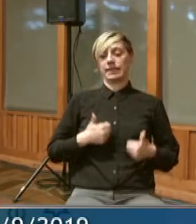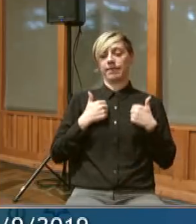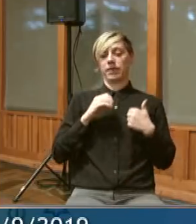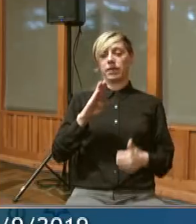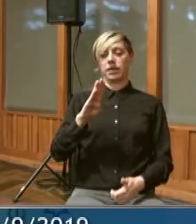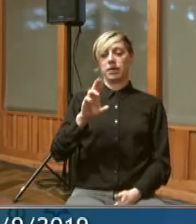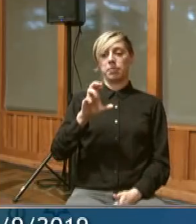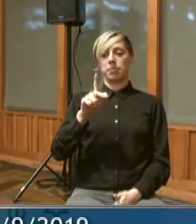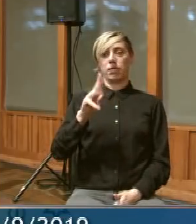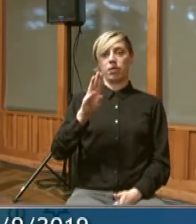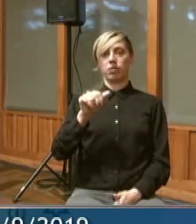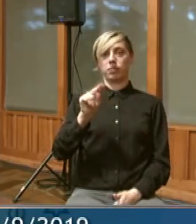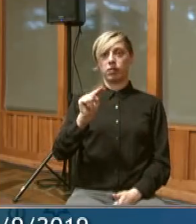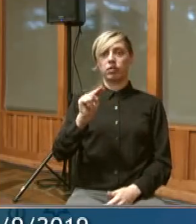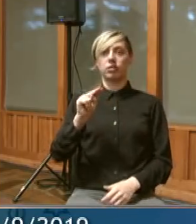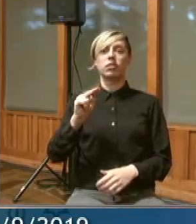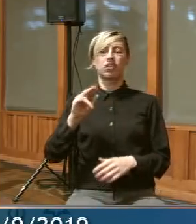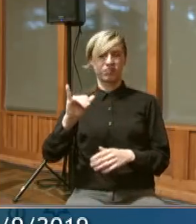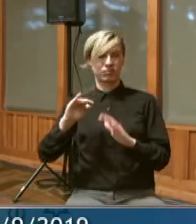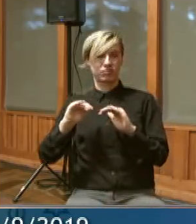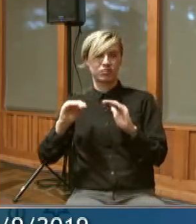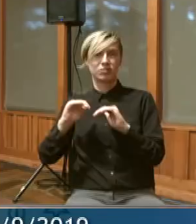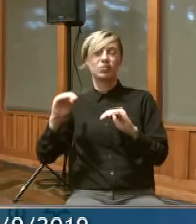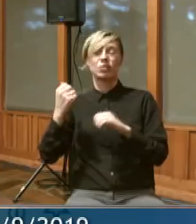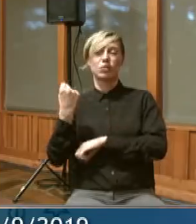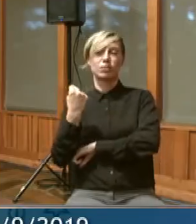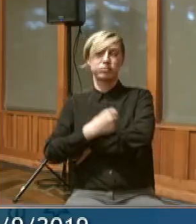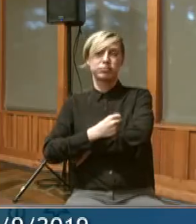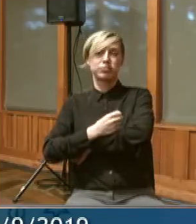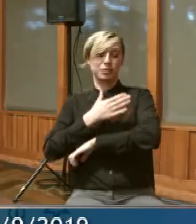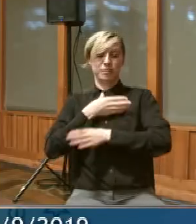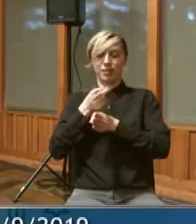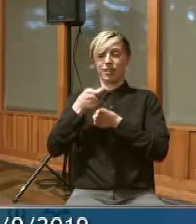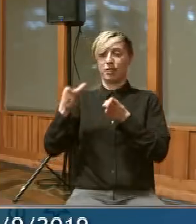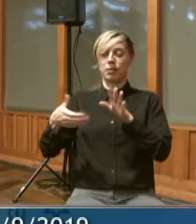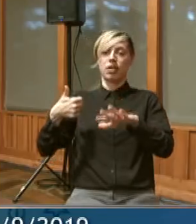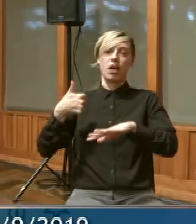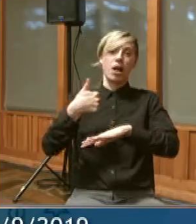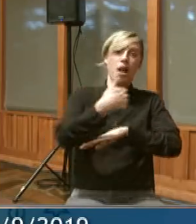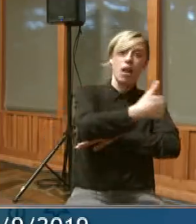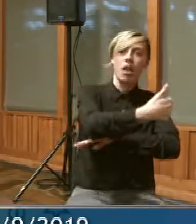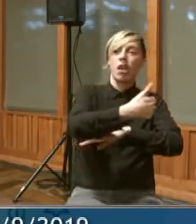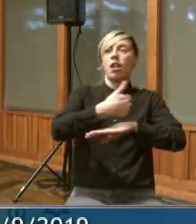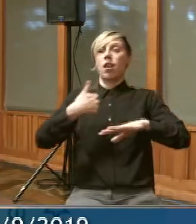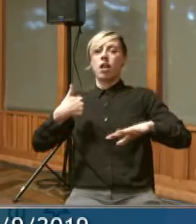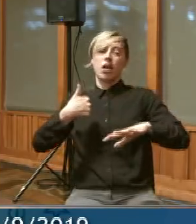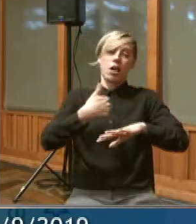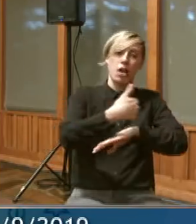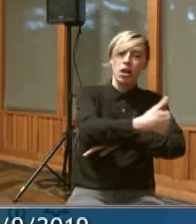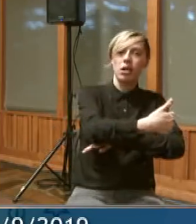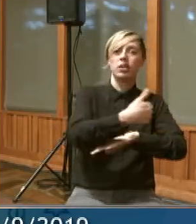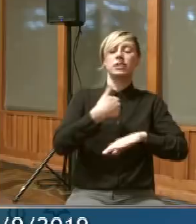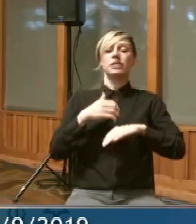EXPENSIVE THAN MAINTAINING WHAT'S THERE. I RECENTLY LIVED IN BUCKMAN, IN THE BUCKMAN POOL CLOSED AND MY